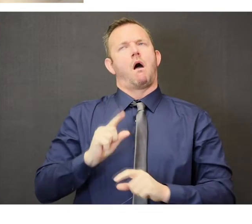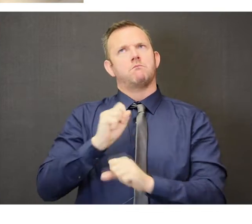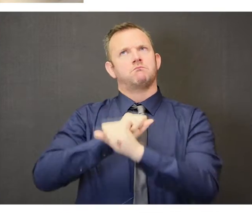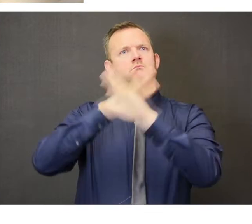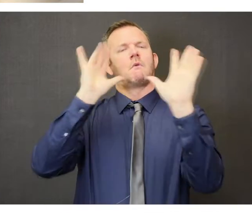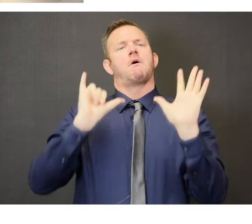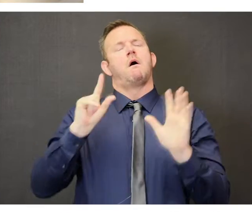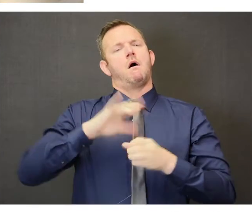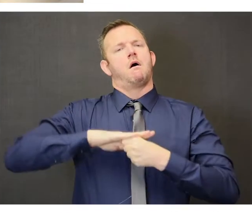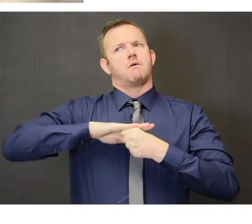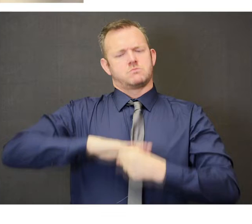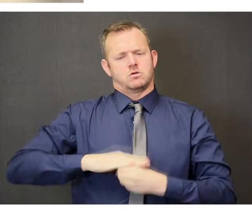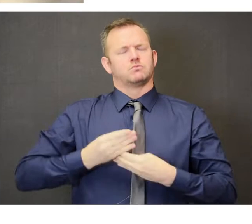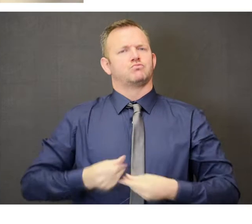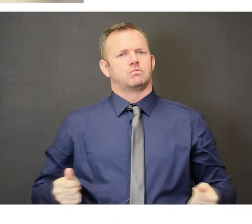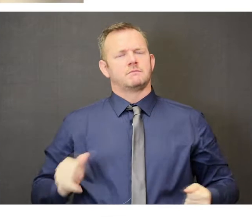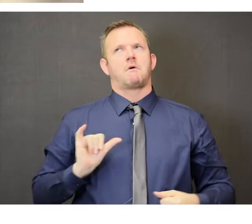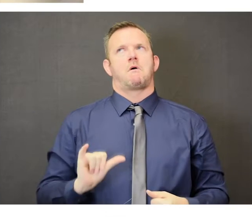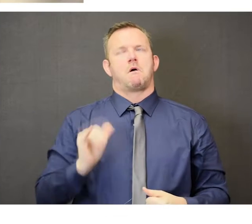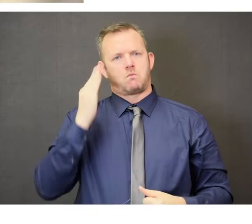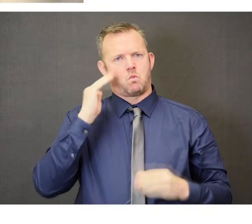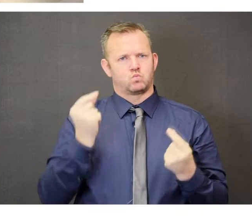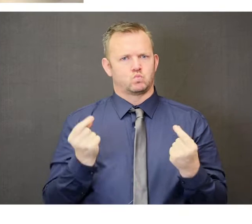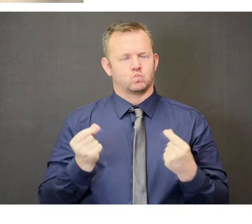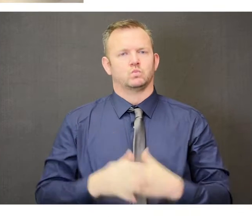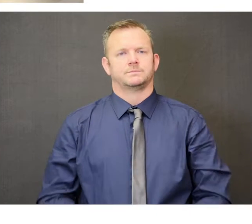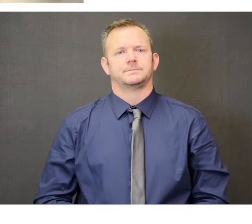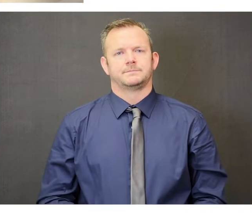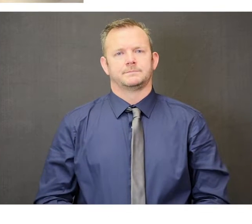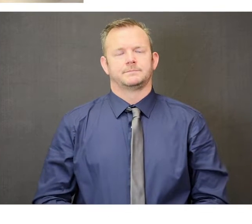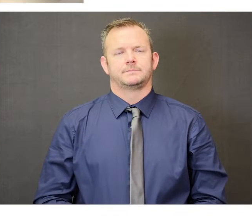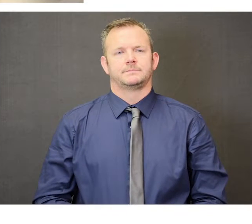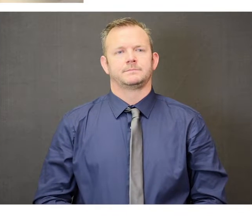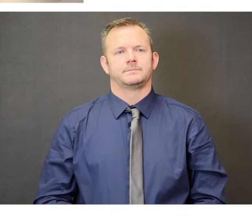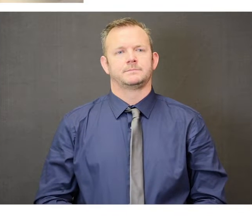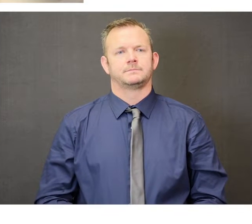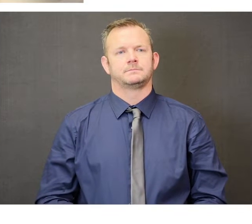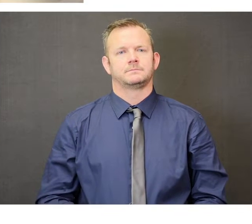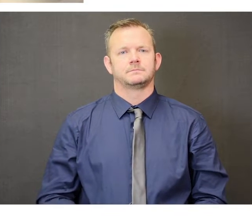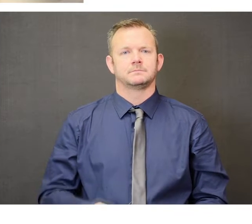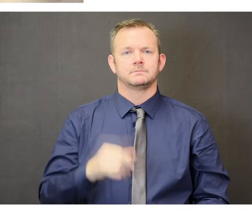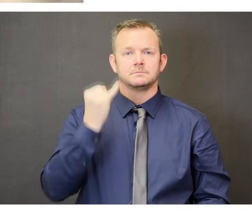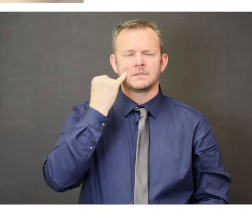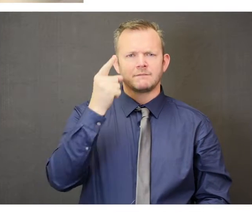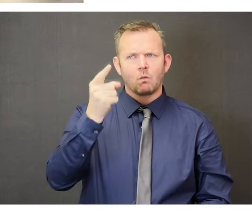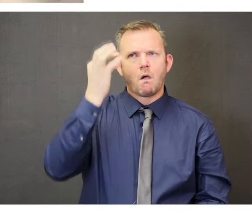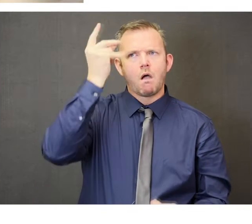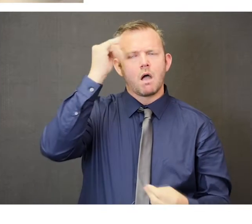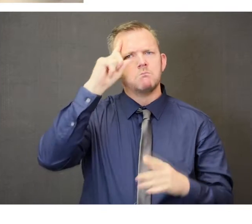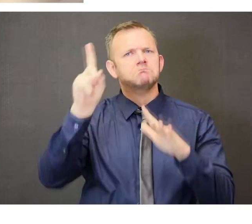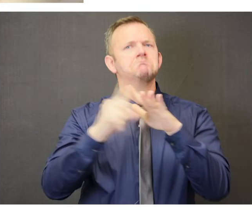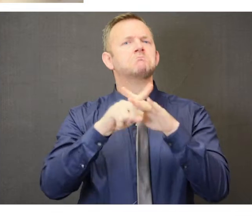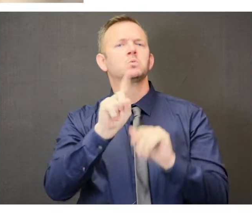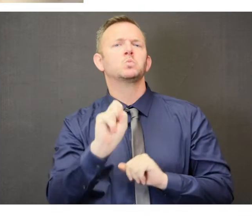And also please feel free to send us your questions so that we may address them on future podcasts